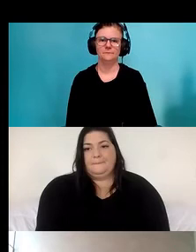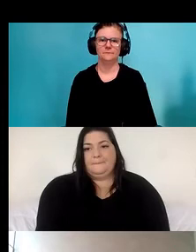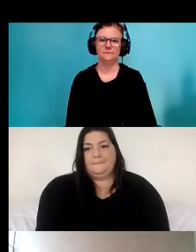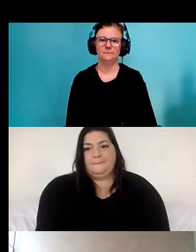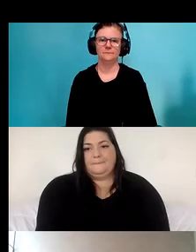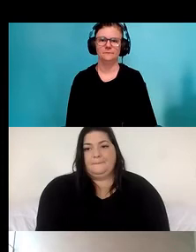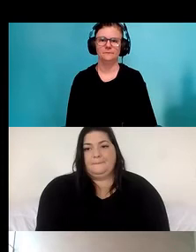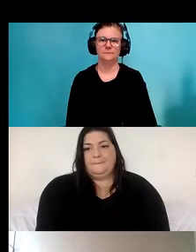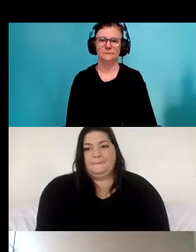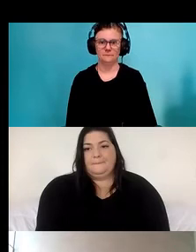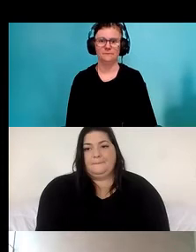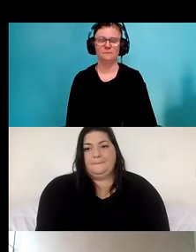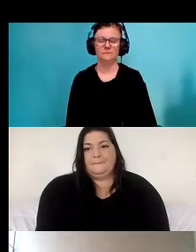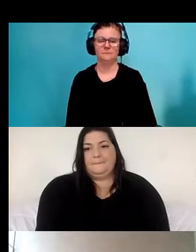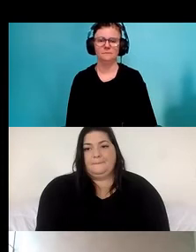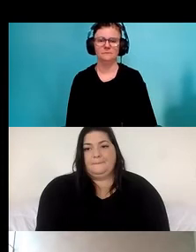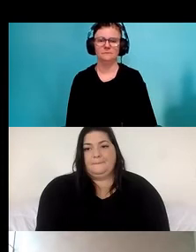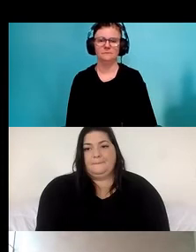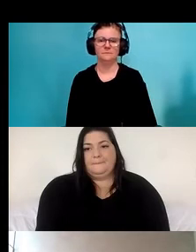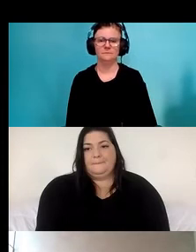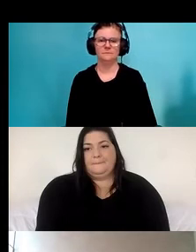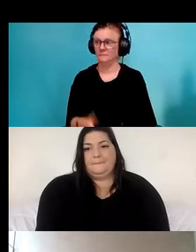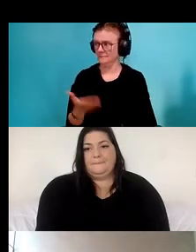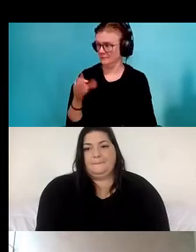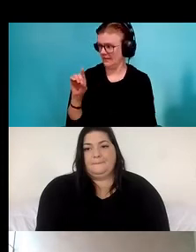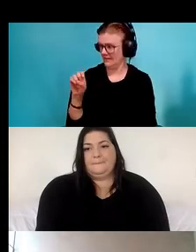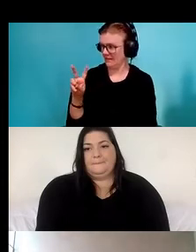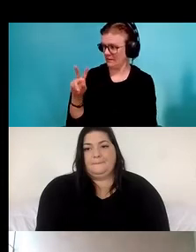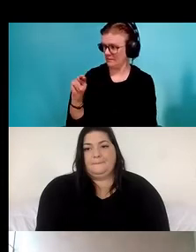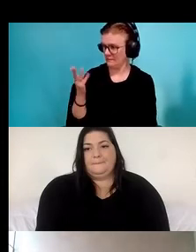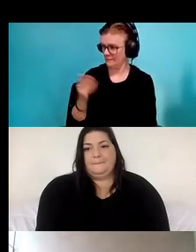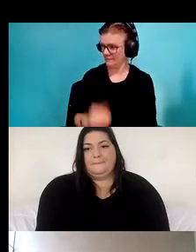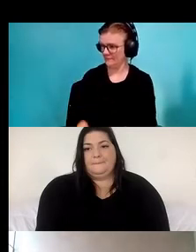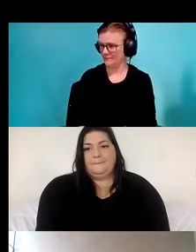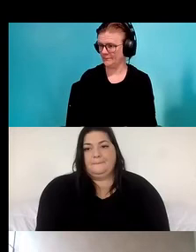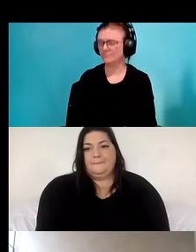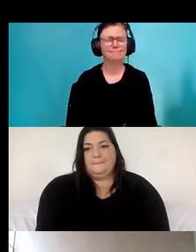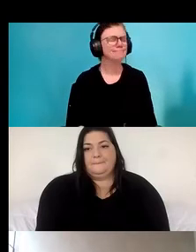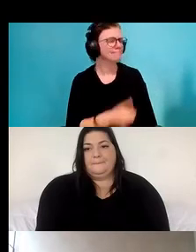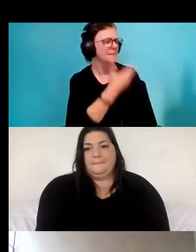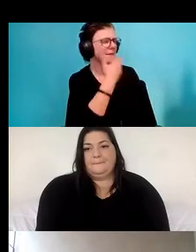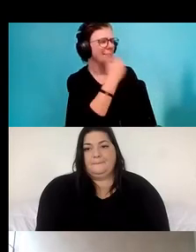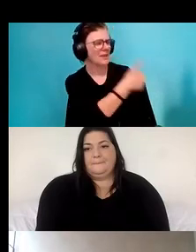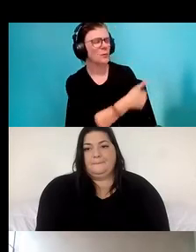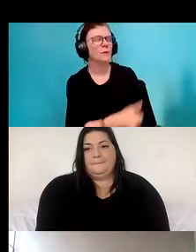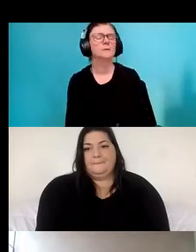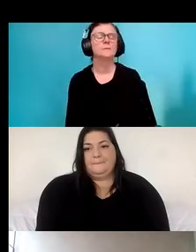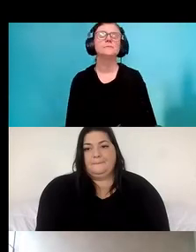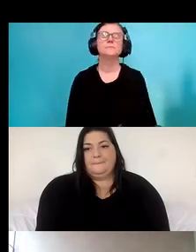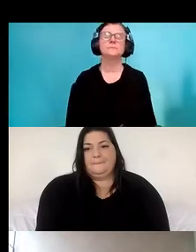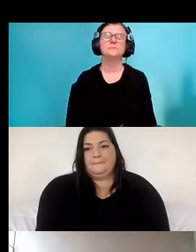Devon, do you want to bring us into these quotes? Yeah, thanks, Erika.